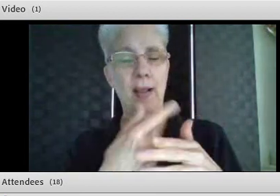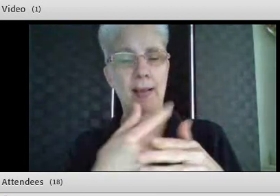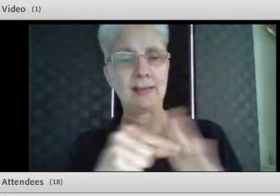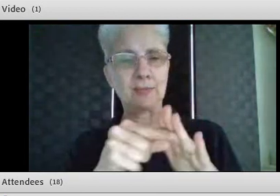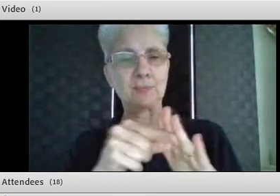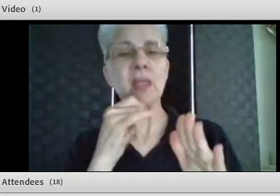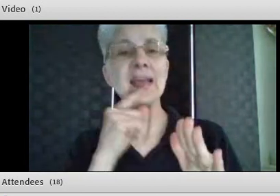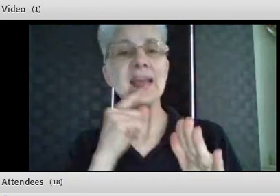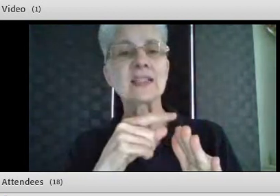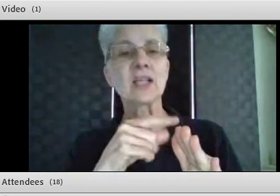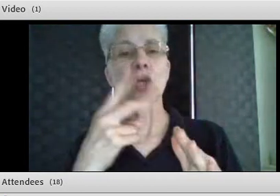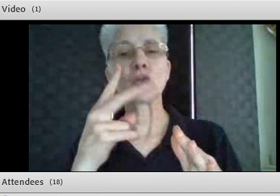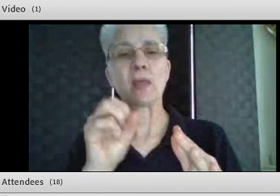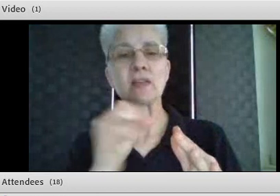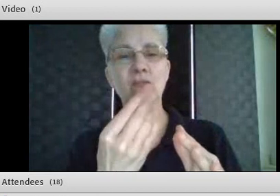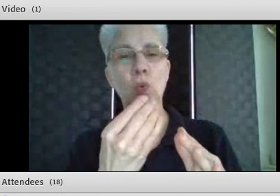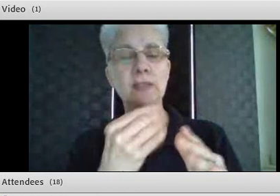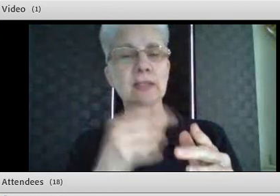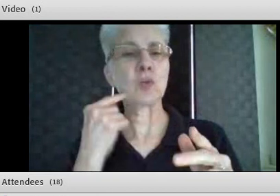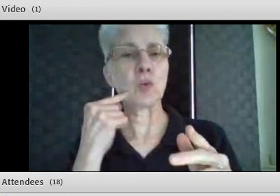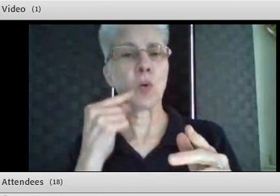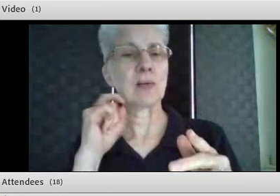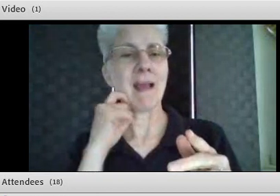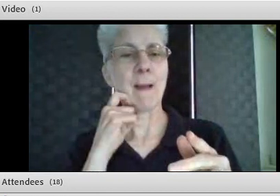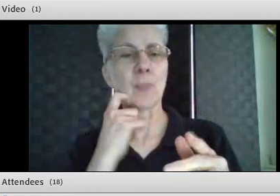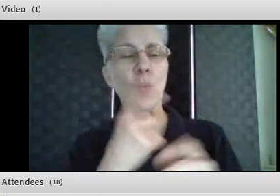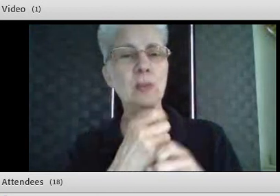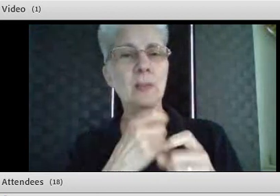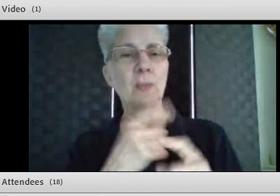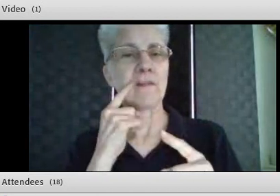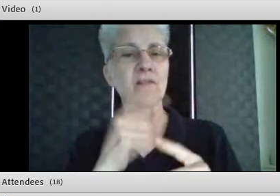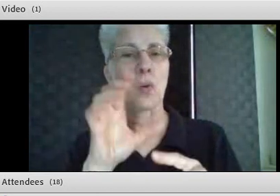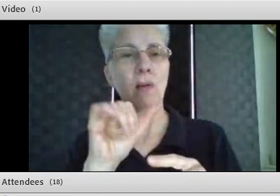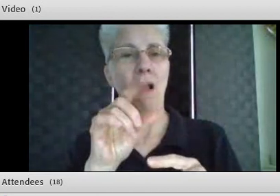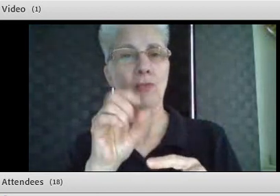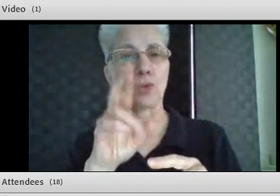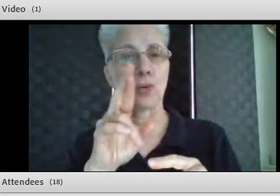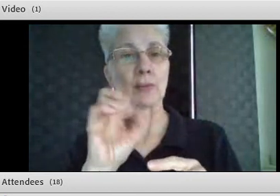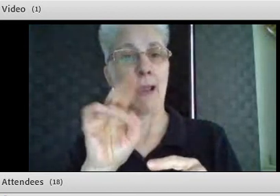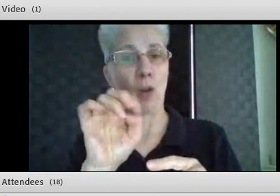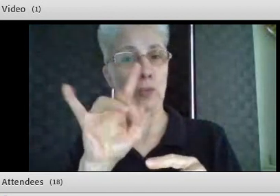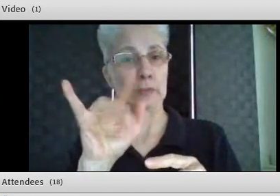He is a 2014 Golden Apple recipient for Collier County.